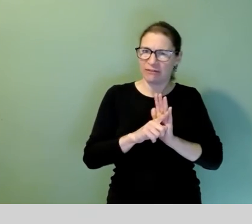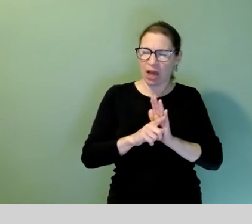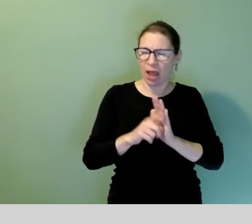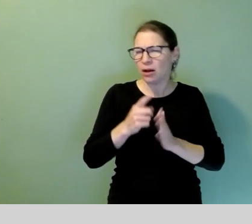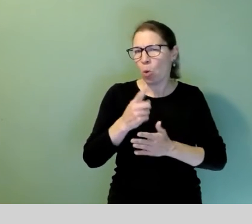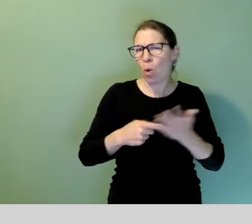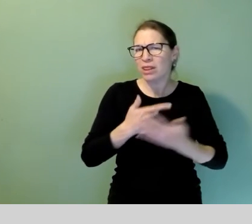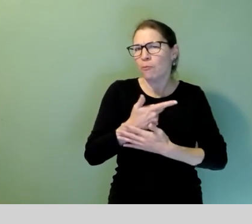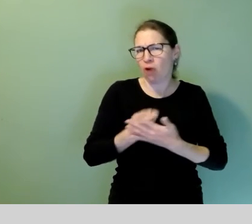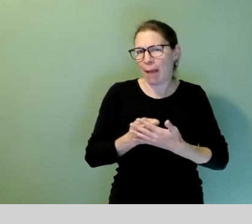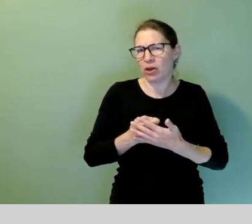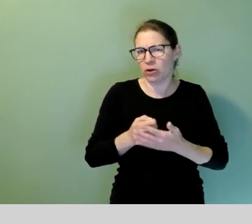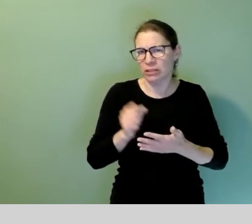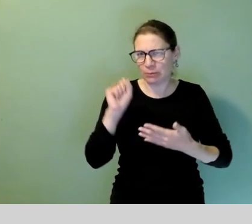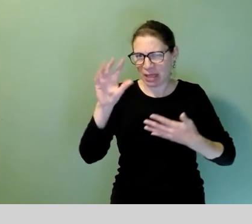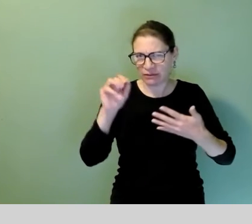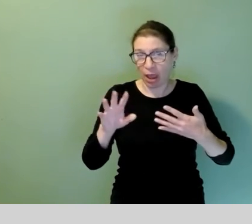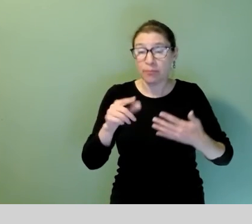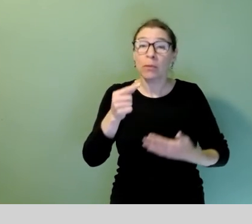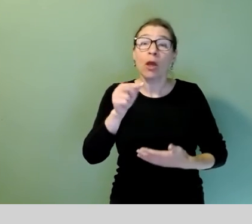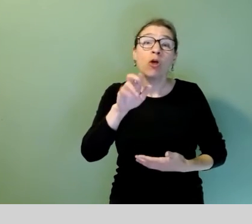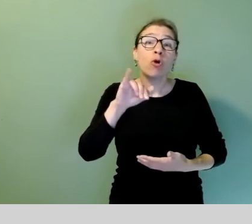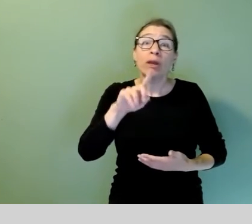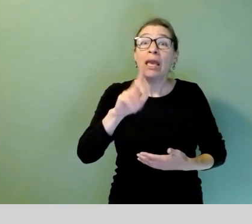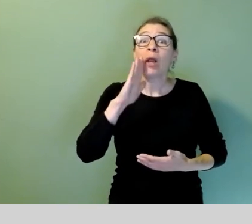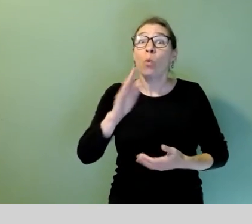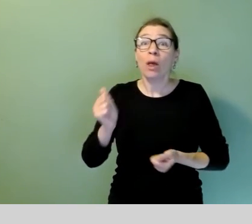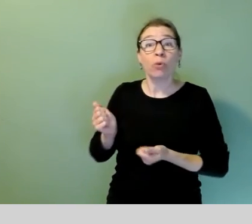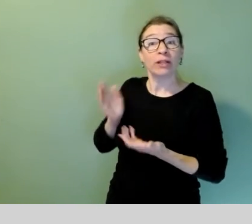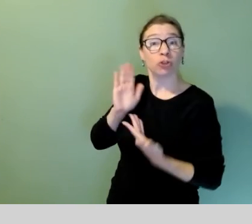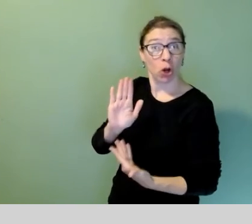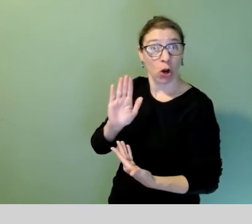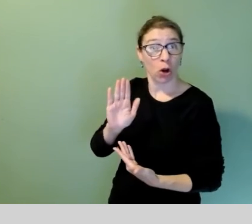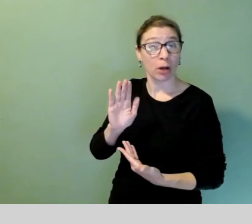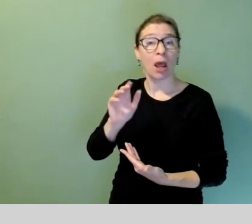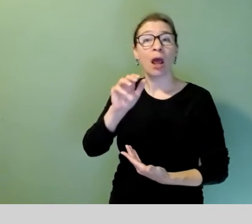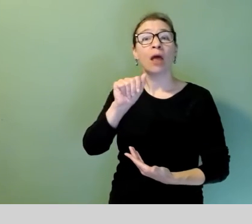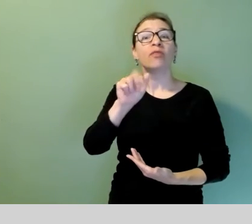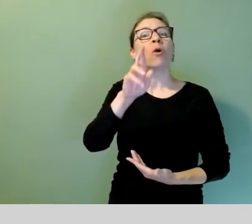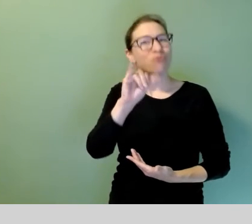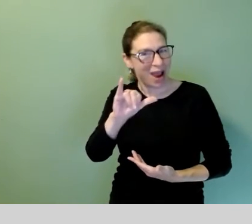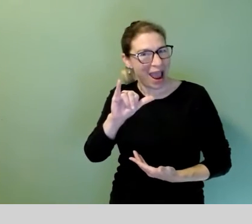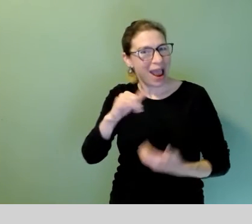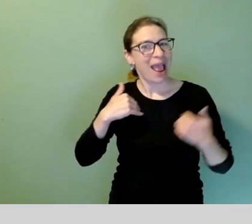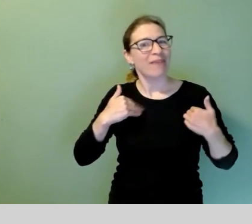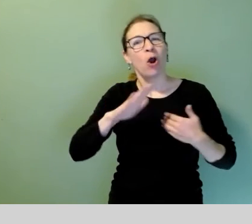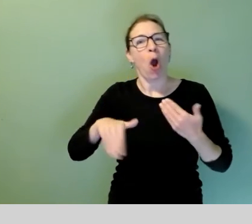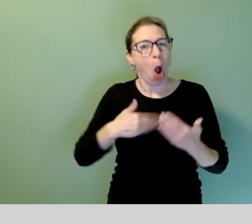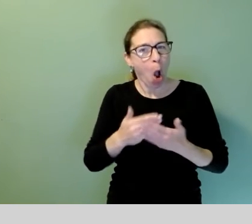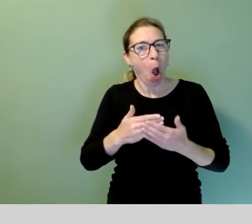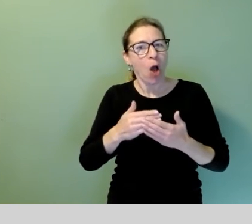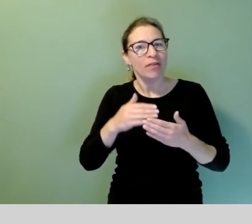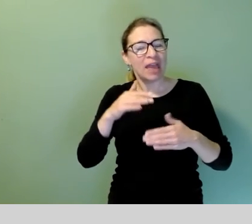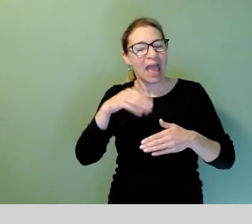FacetGrid will also return as one of the fields of the object after your product. DRA continue all the axes objects